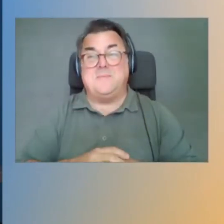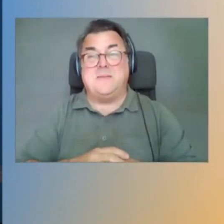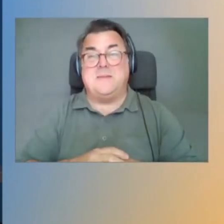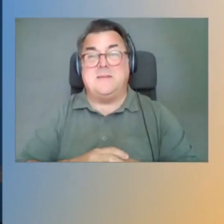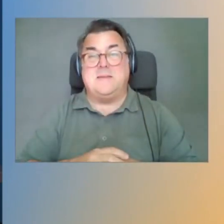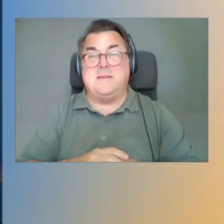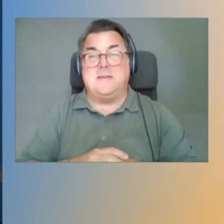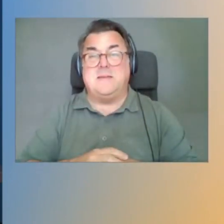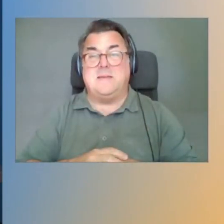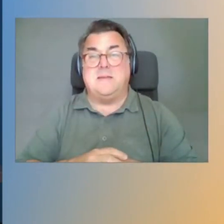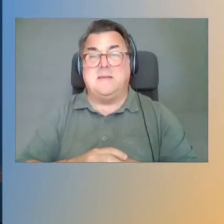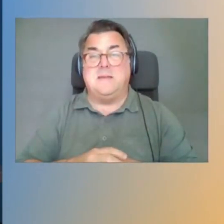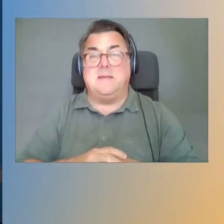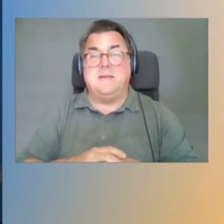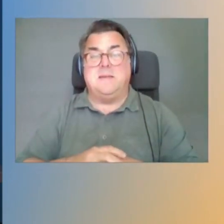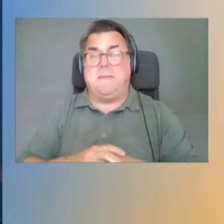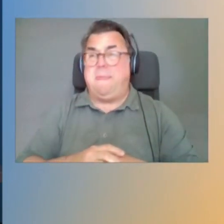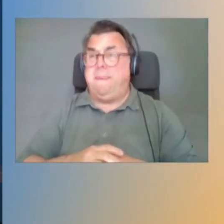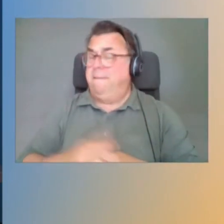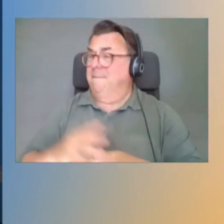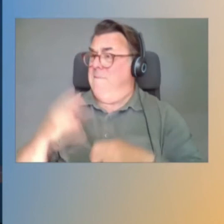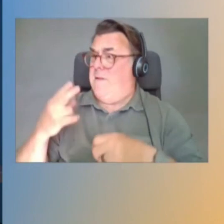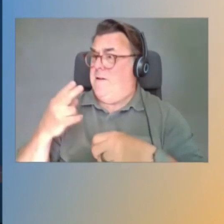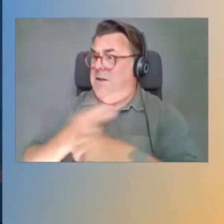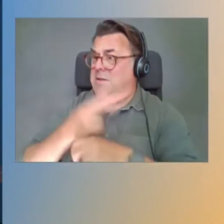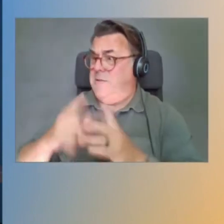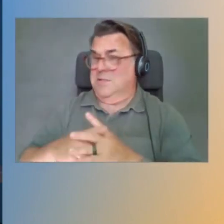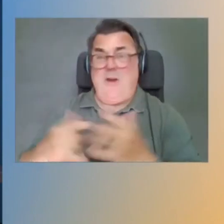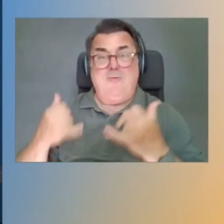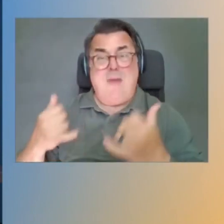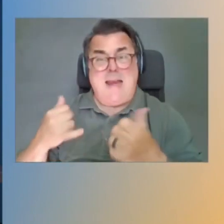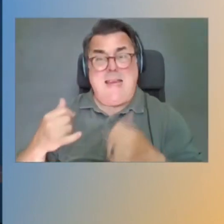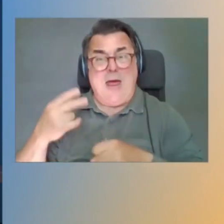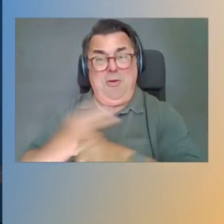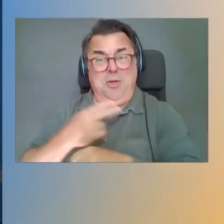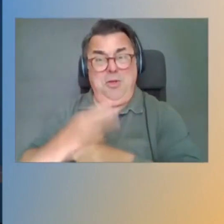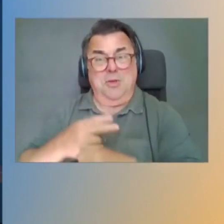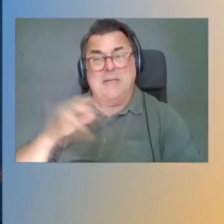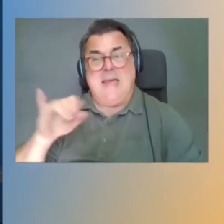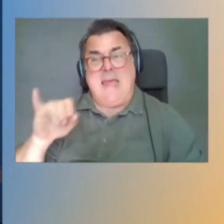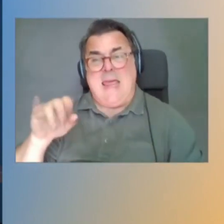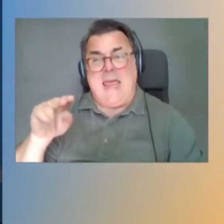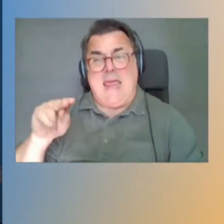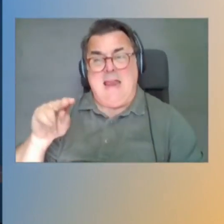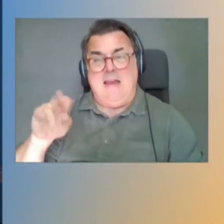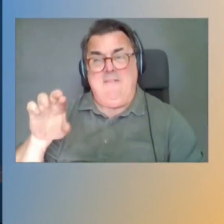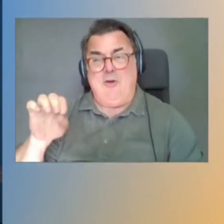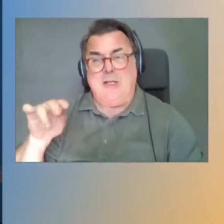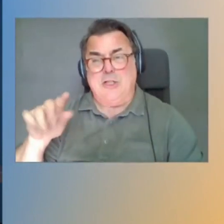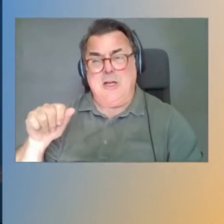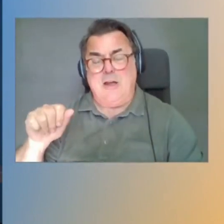can start right now working and using Inferentia, and we have a preview running as well for Trainium.